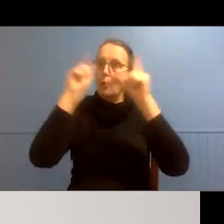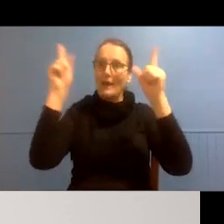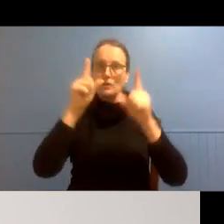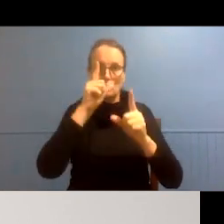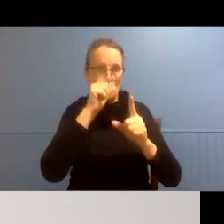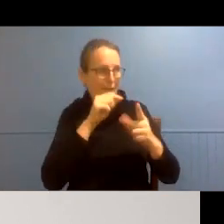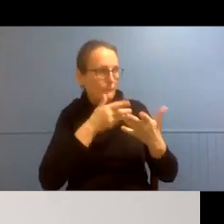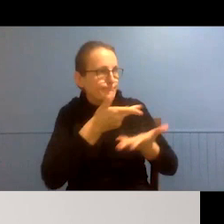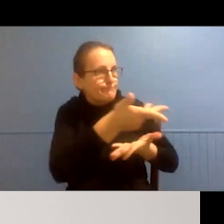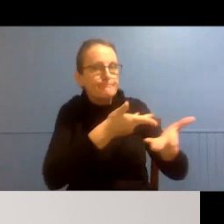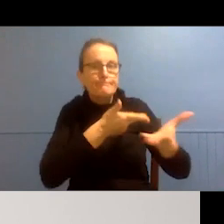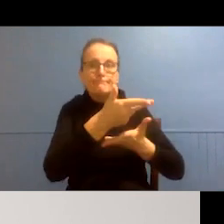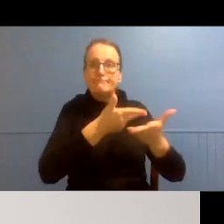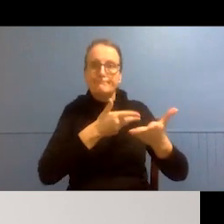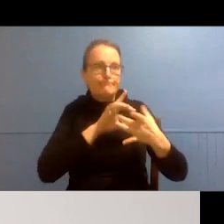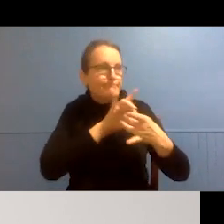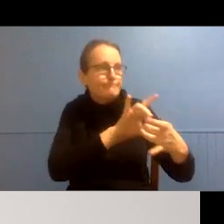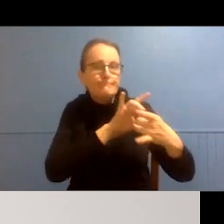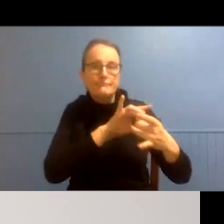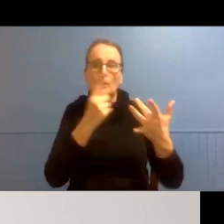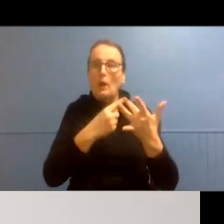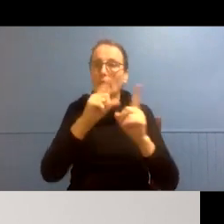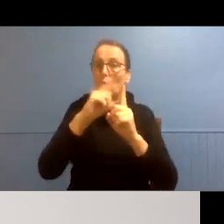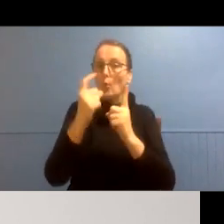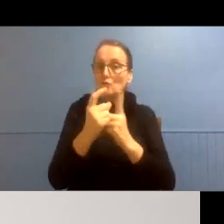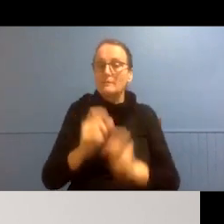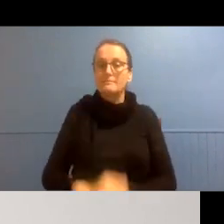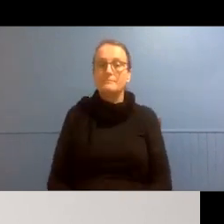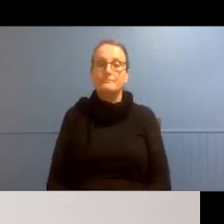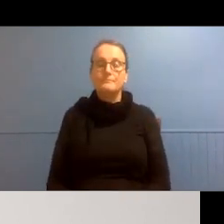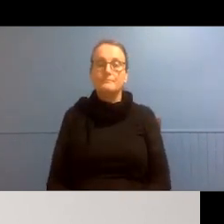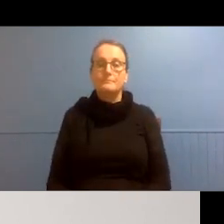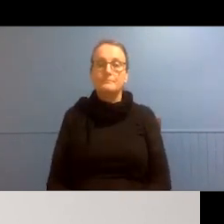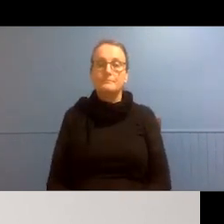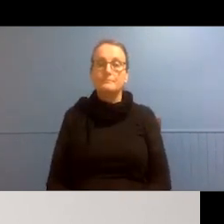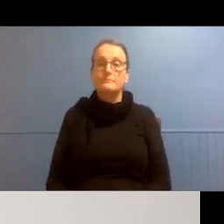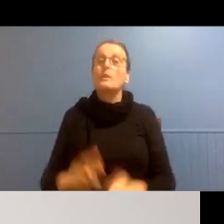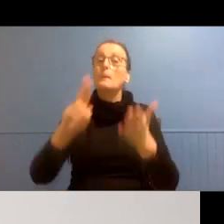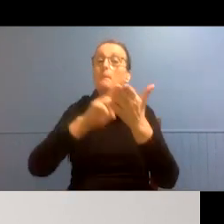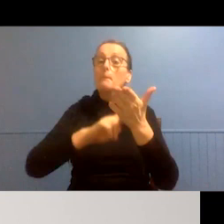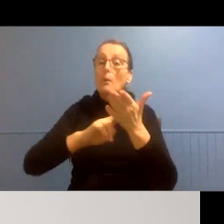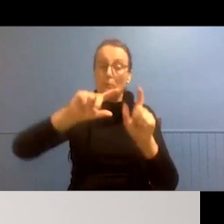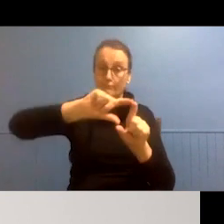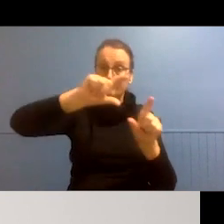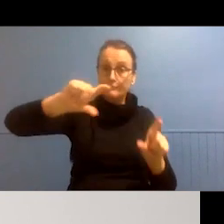The purple river banks signify a change in the